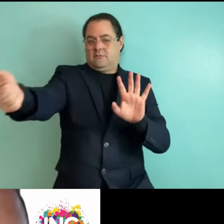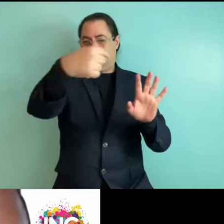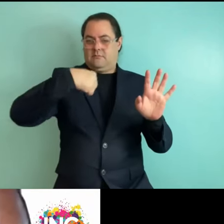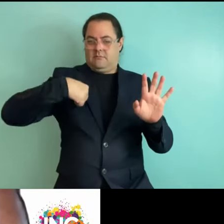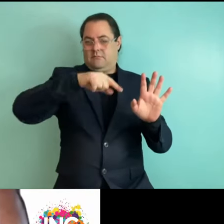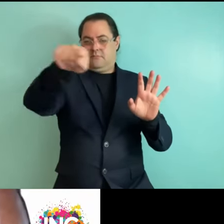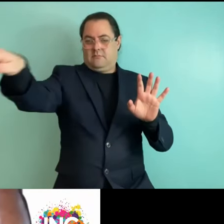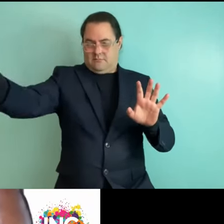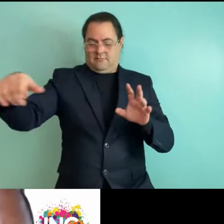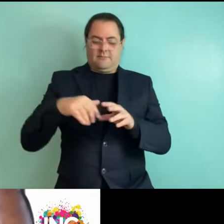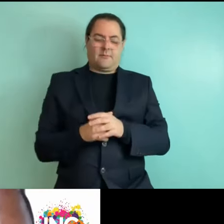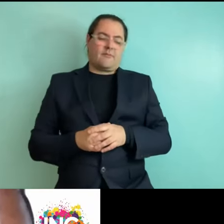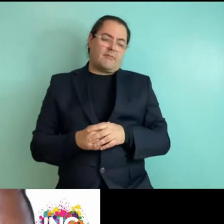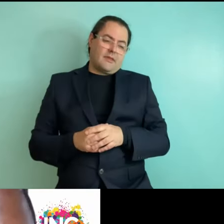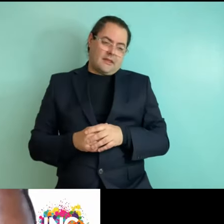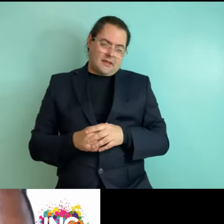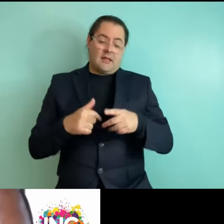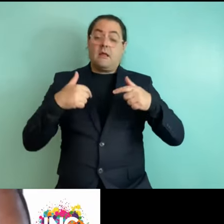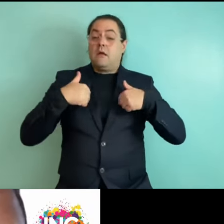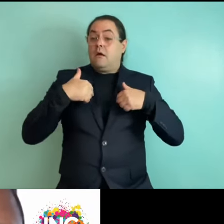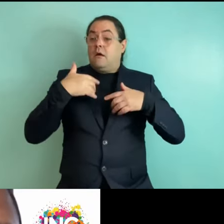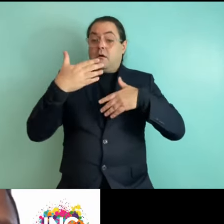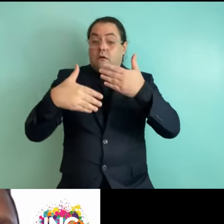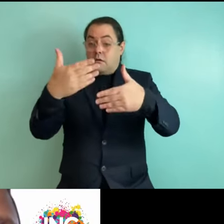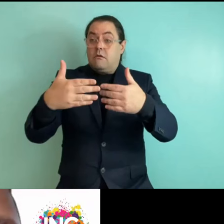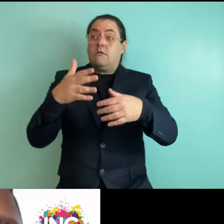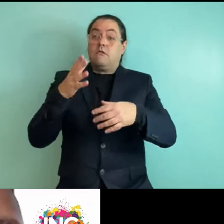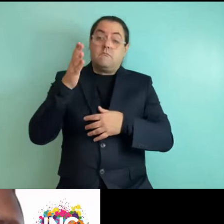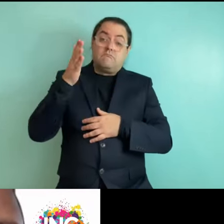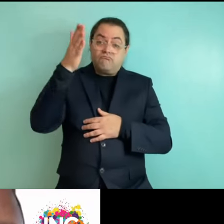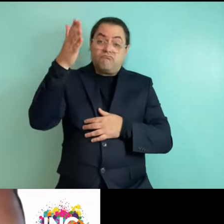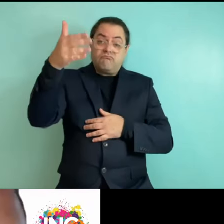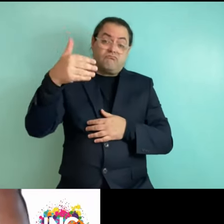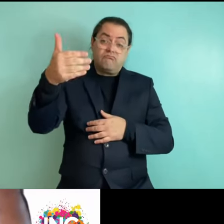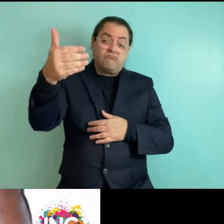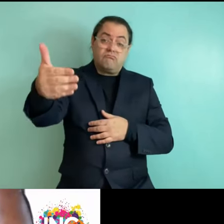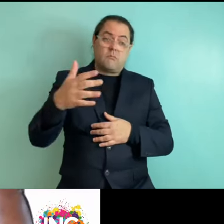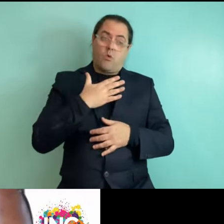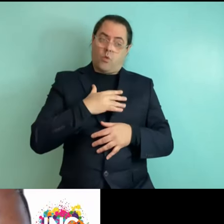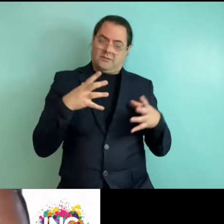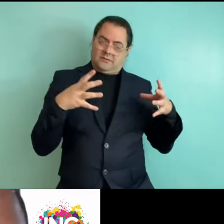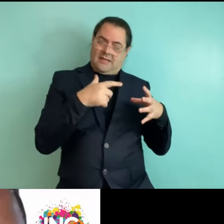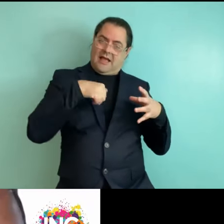to do going forward is not to not just limited to our employees but also to extend it to.